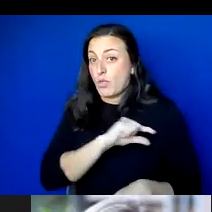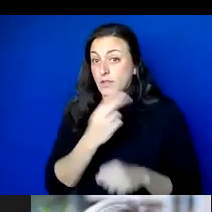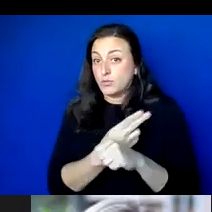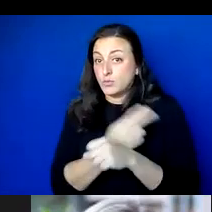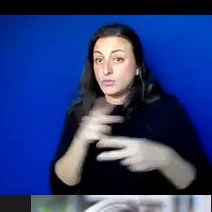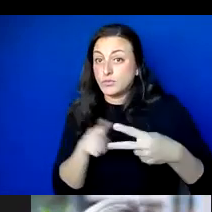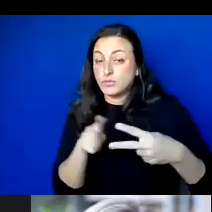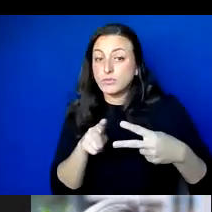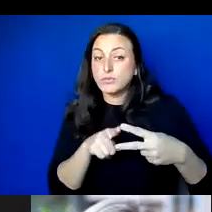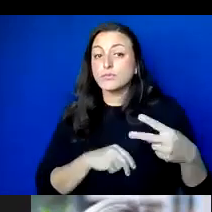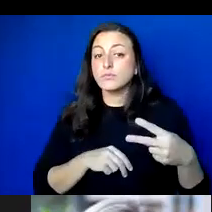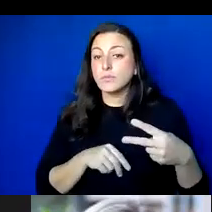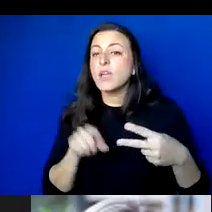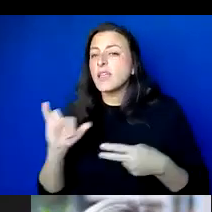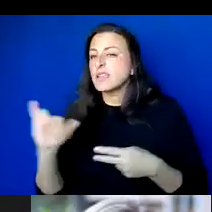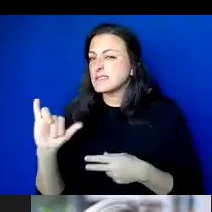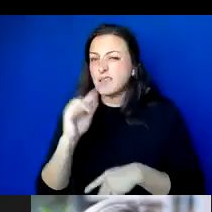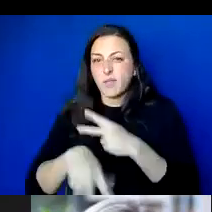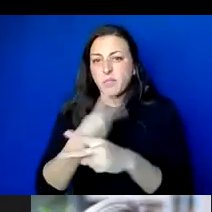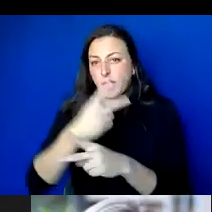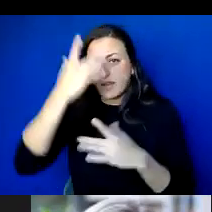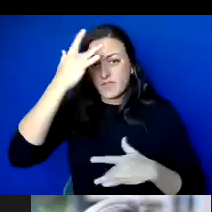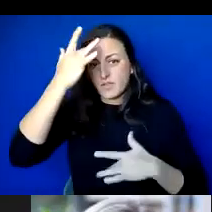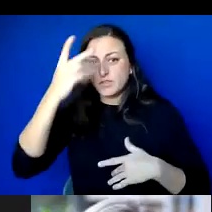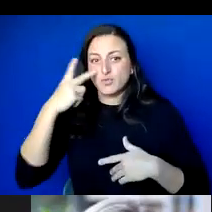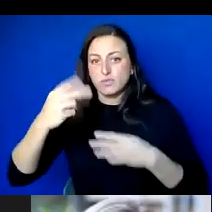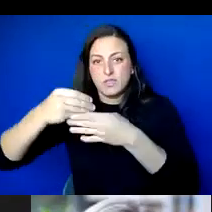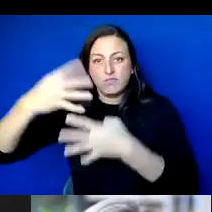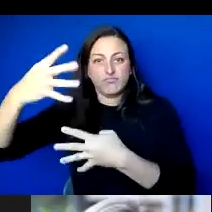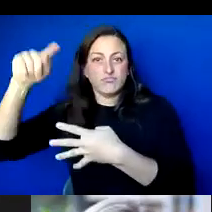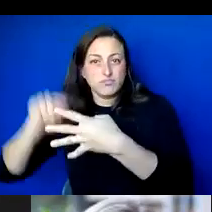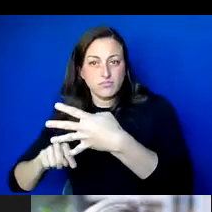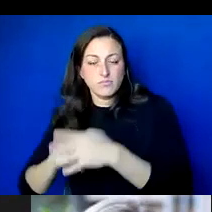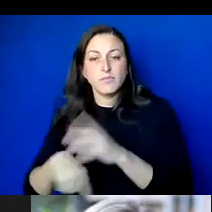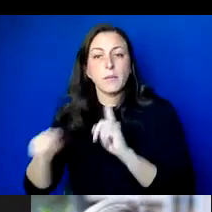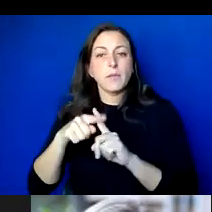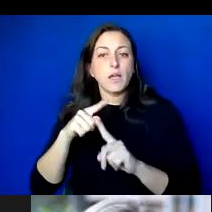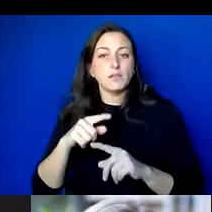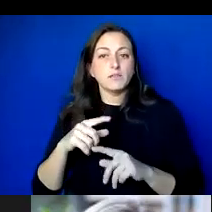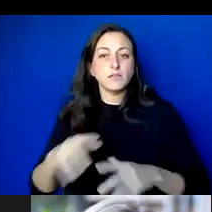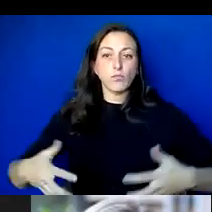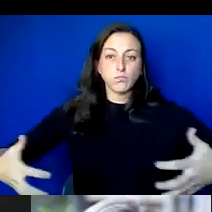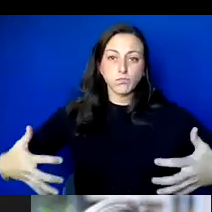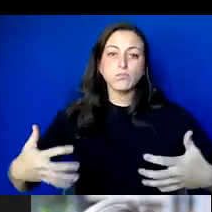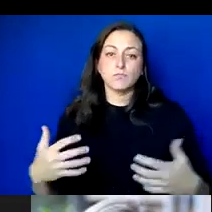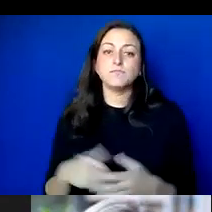similar conditions as you see listed above as well as obesity in adolescence. Next slide.